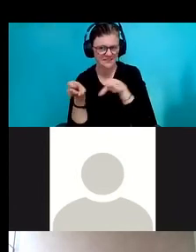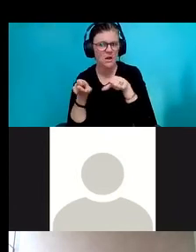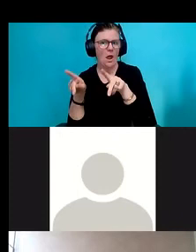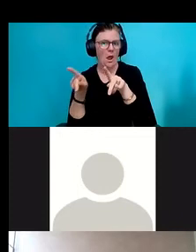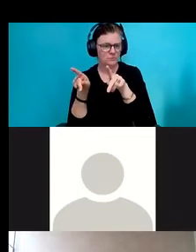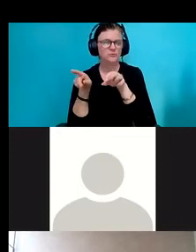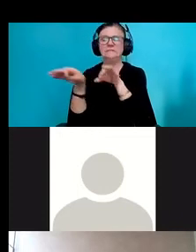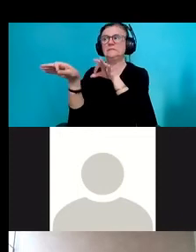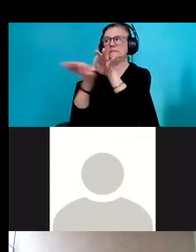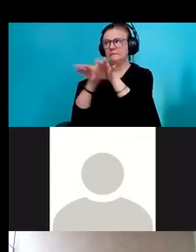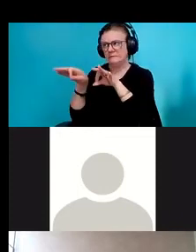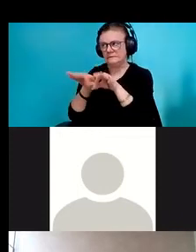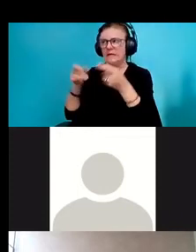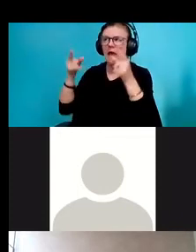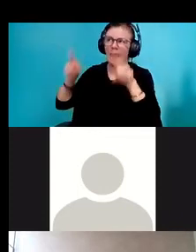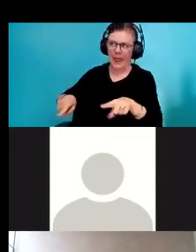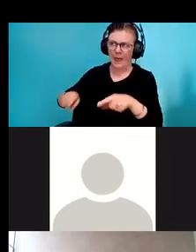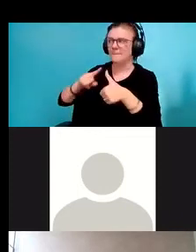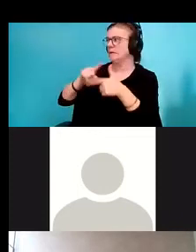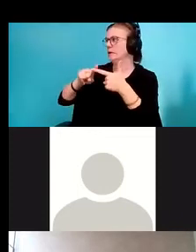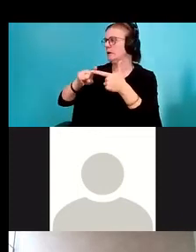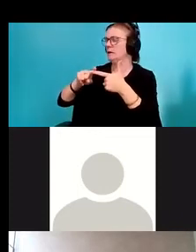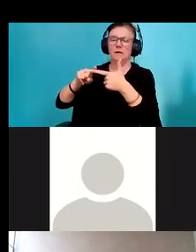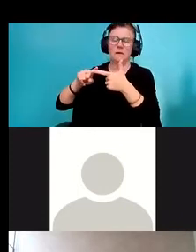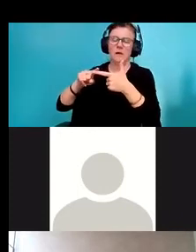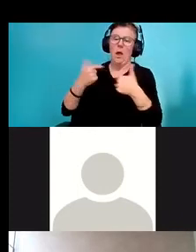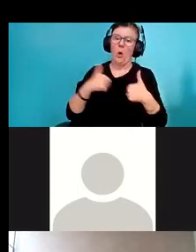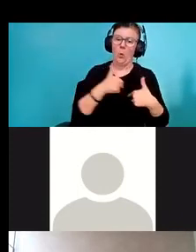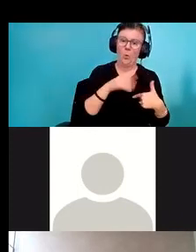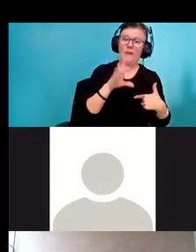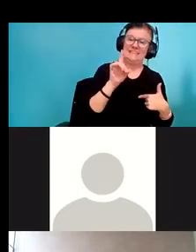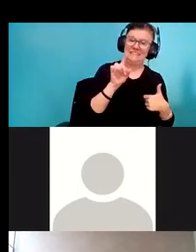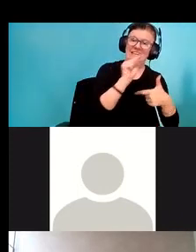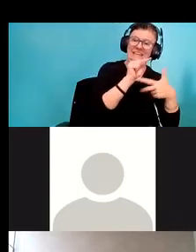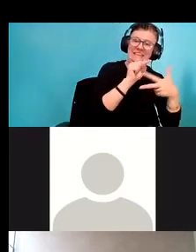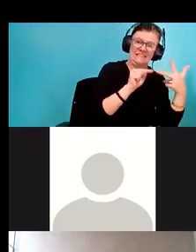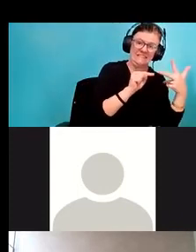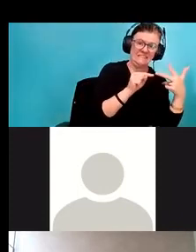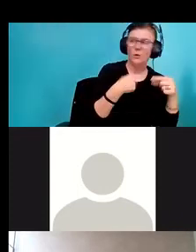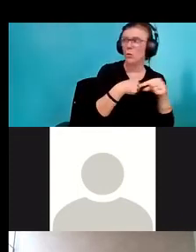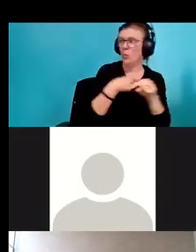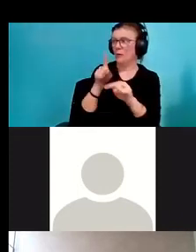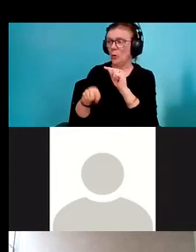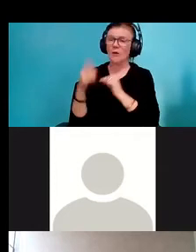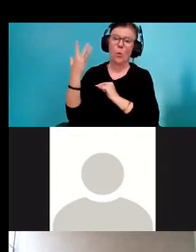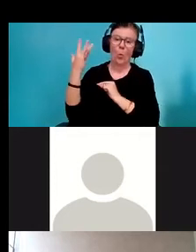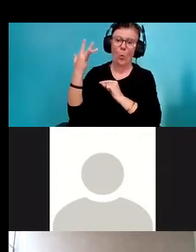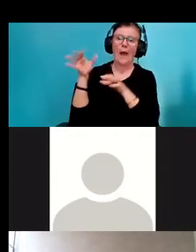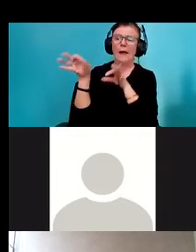that context, whether it's about what you are able to do, or what you weren't able to do, due to